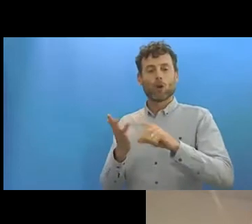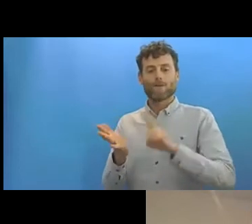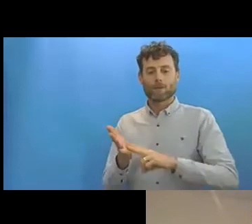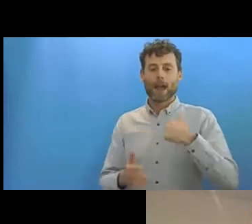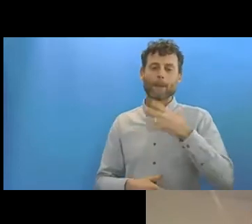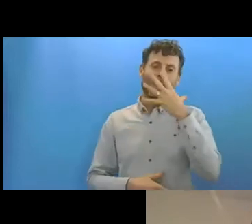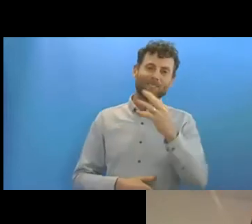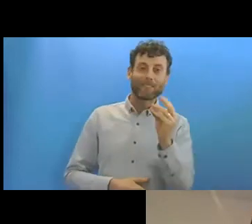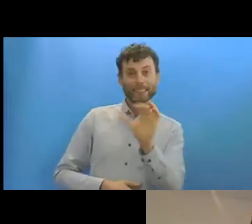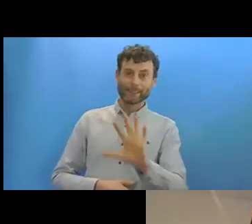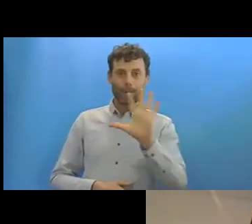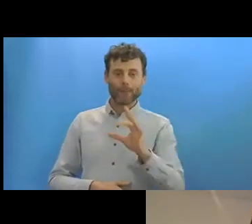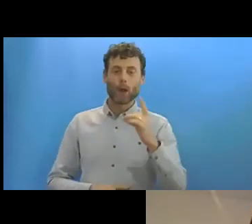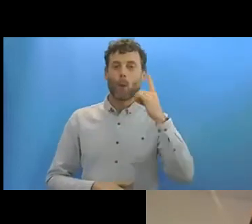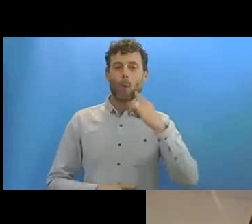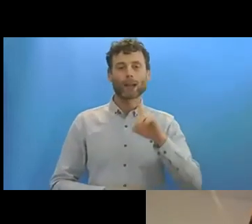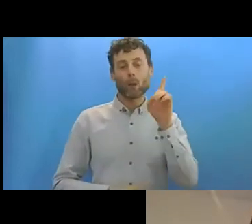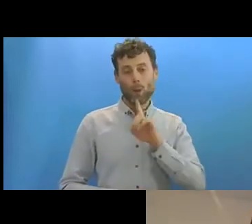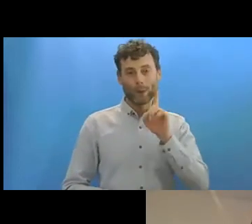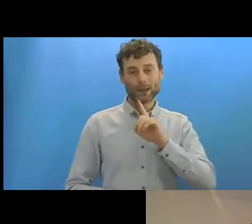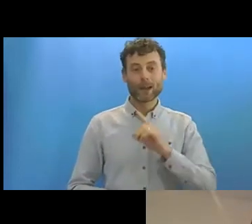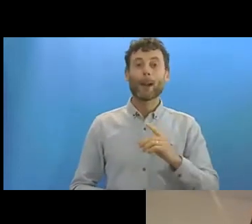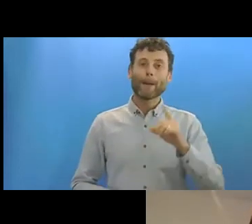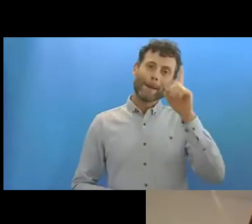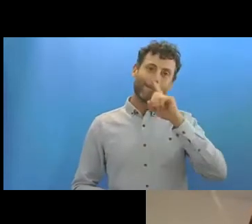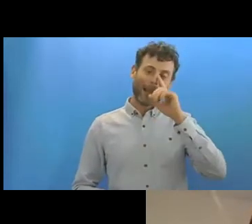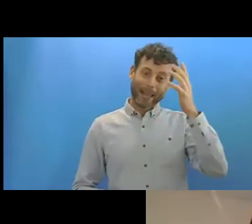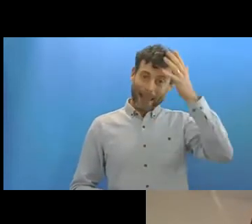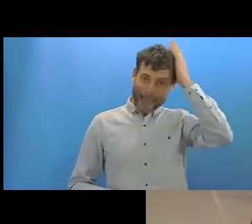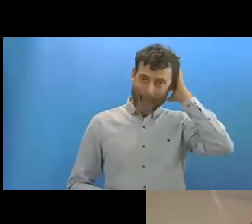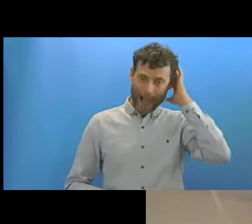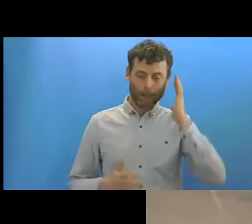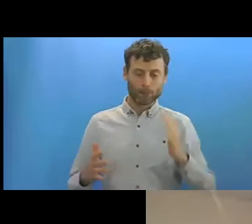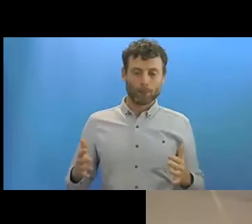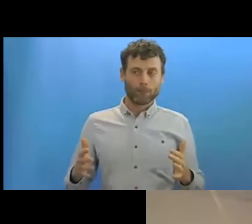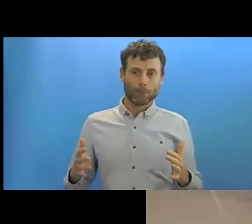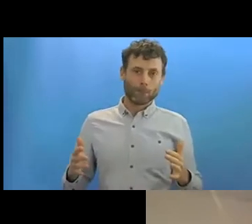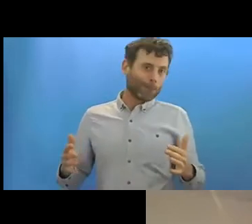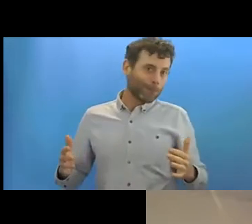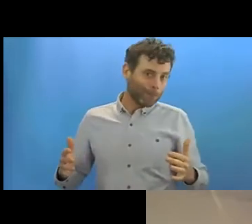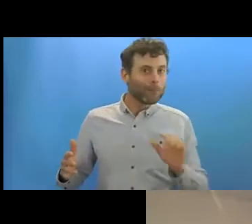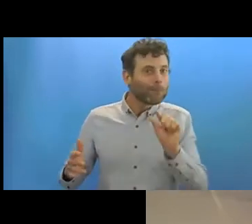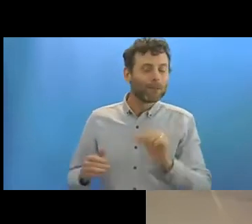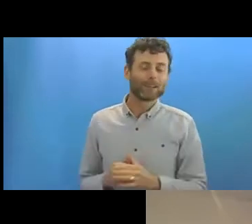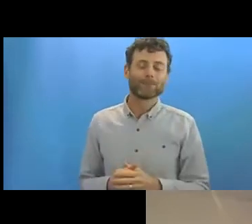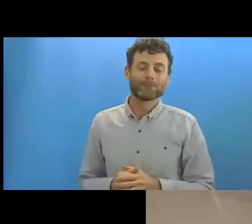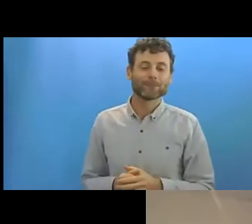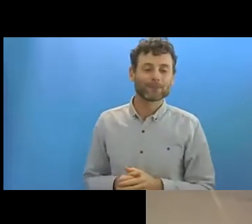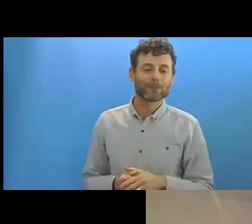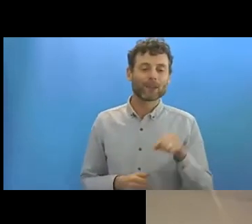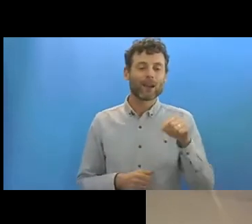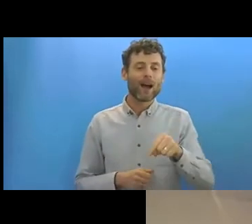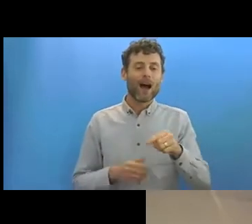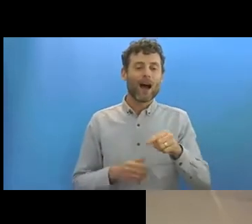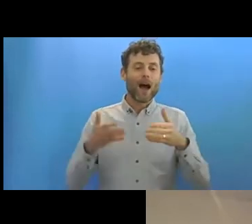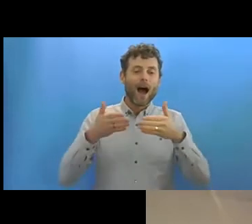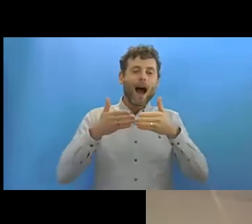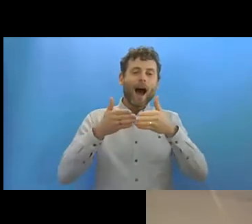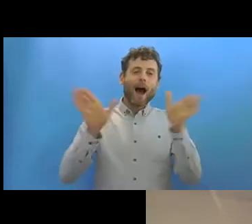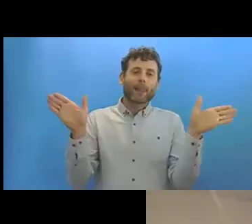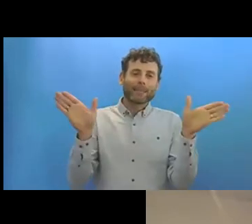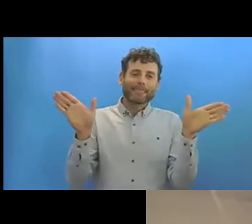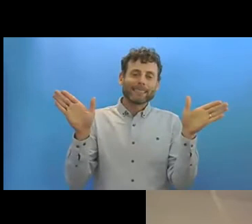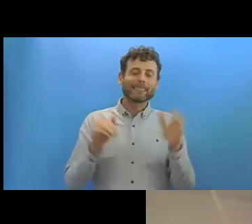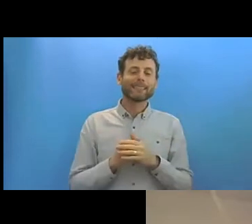My name is Jo Verrent, I'm a 50 something white woman with pink hair tending towards the plump.